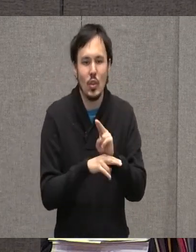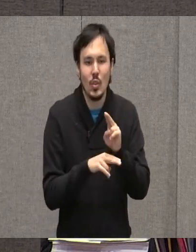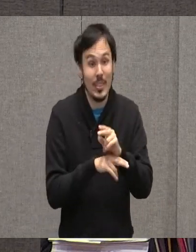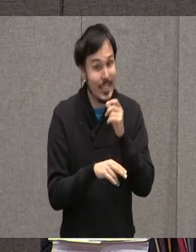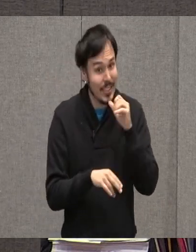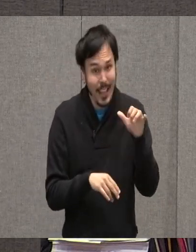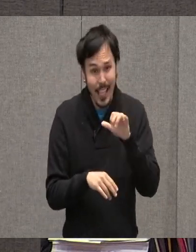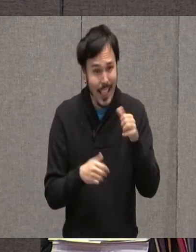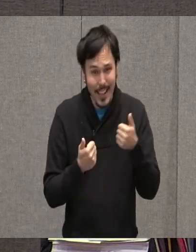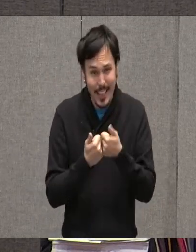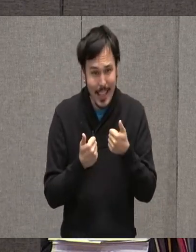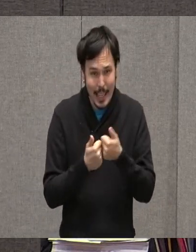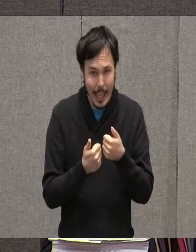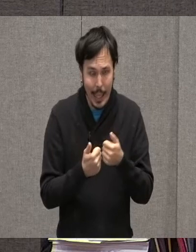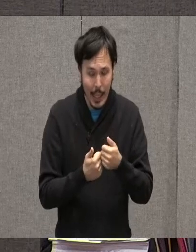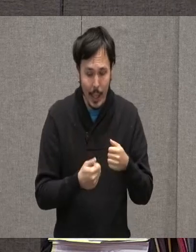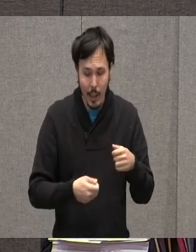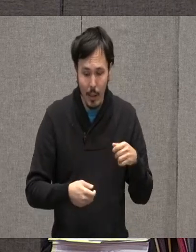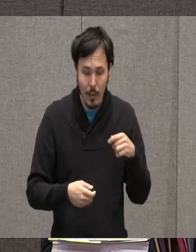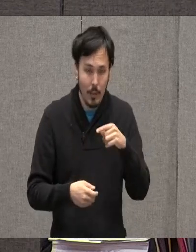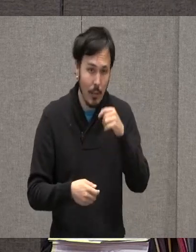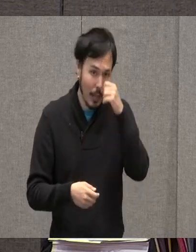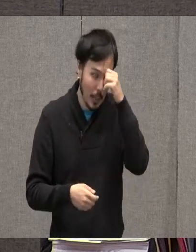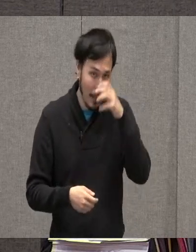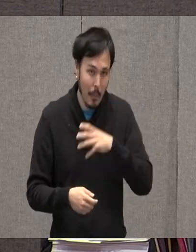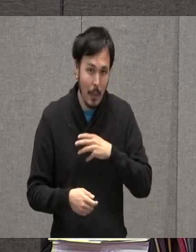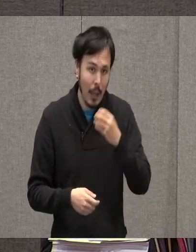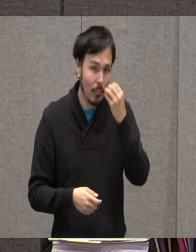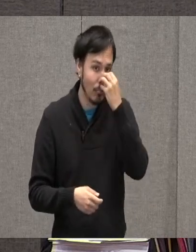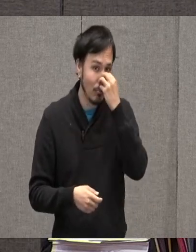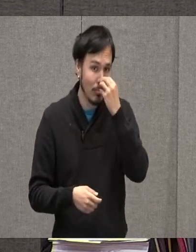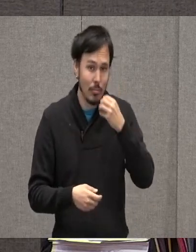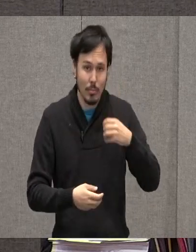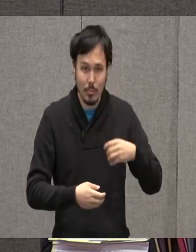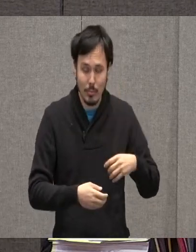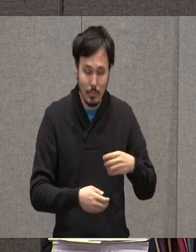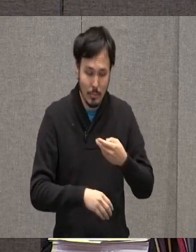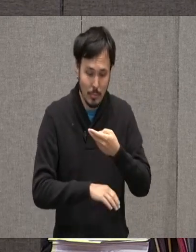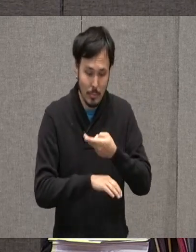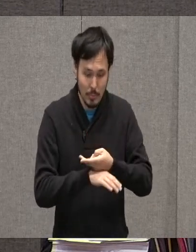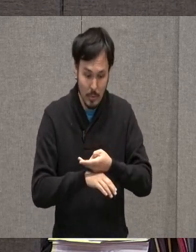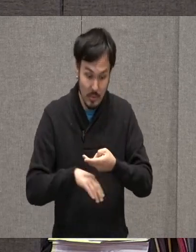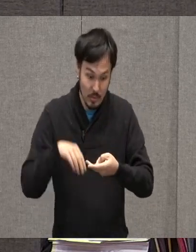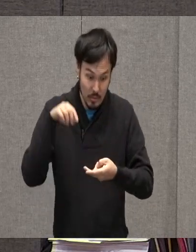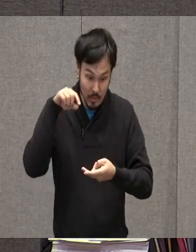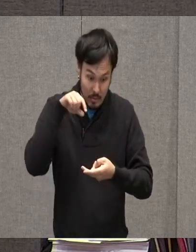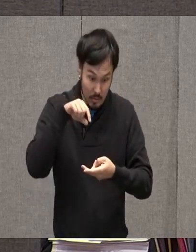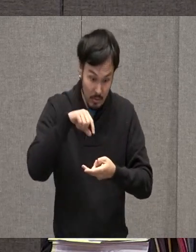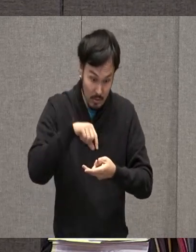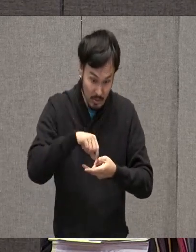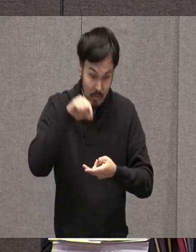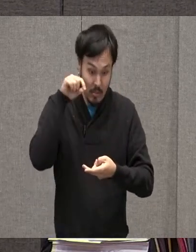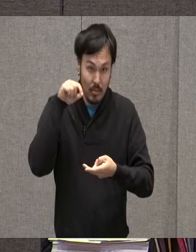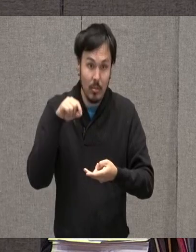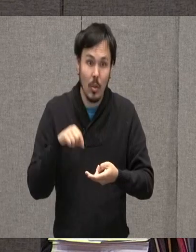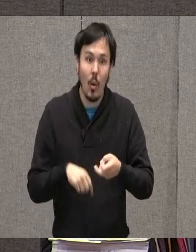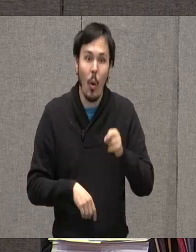and goes (makes beep). It's not the operation where we go and they surgeon will come in and work on you if you have something wrong with you,